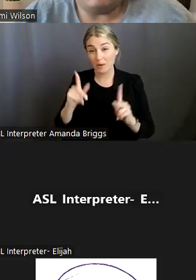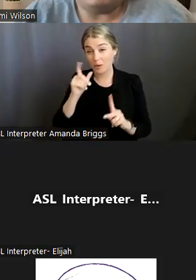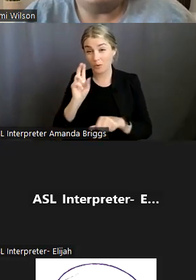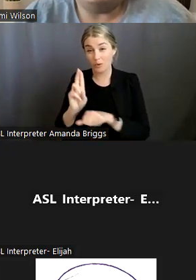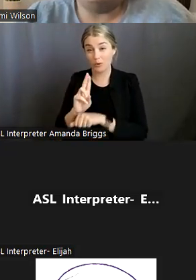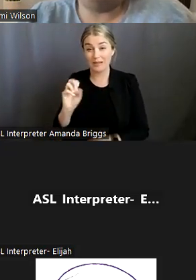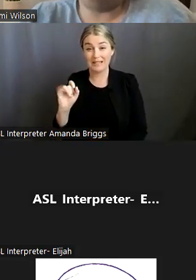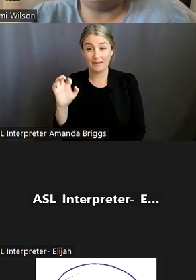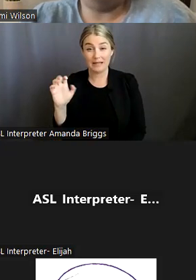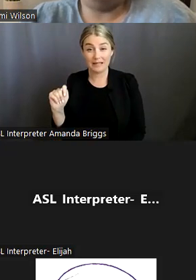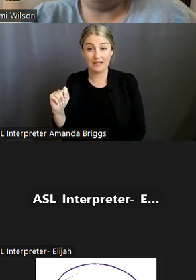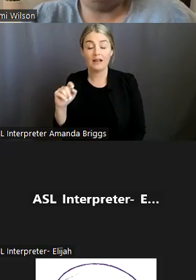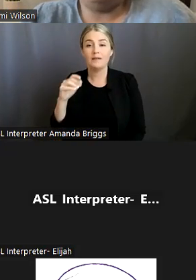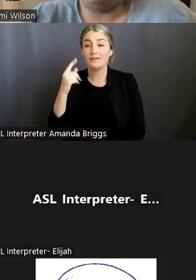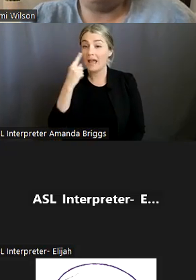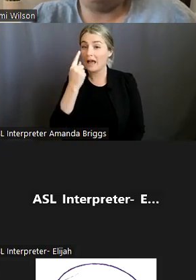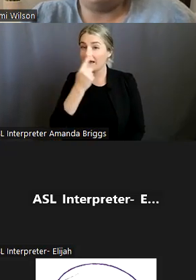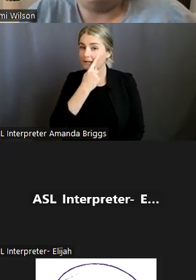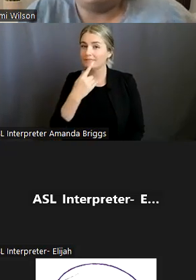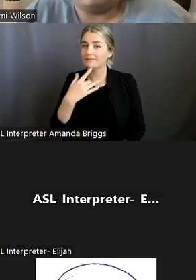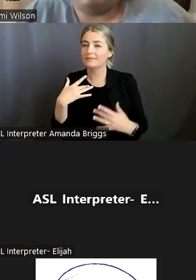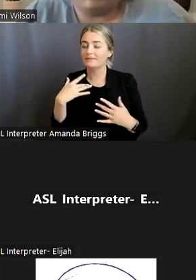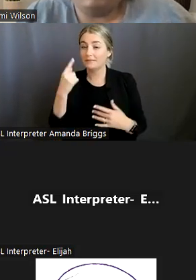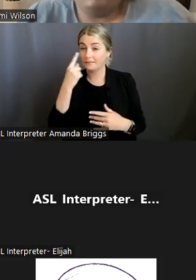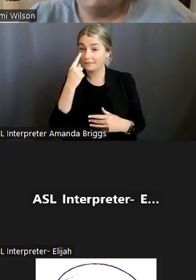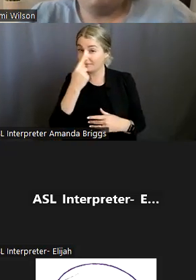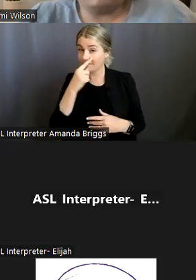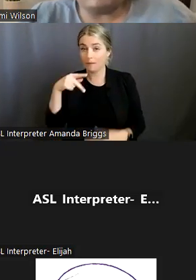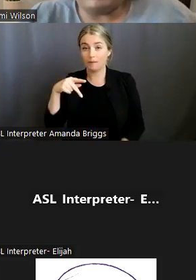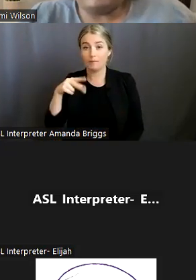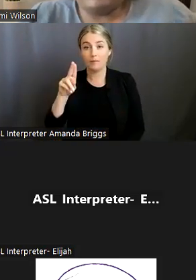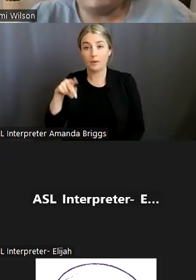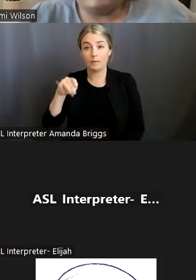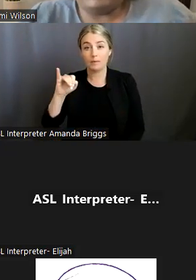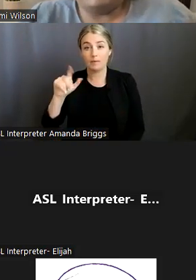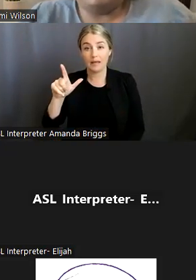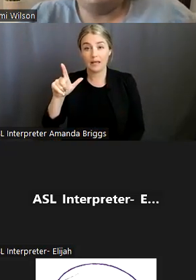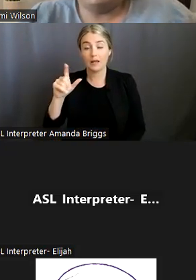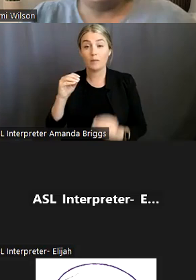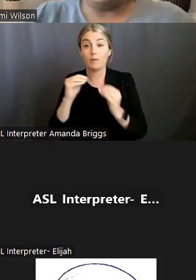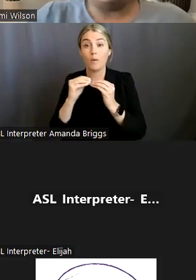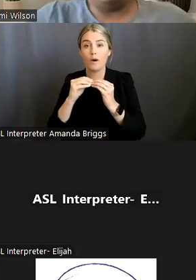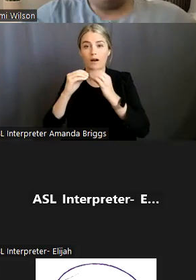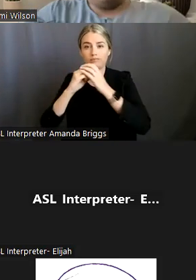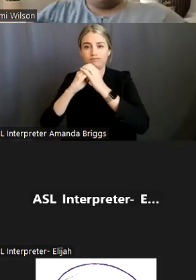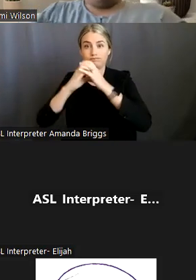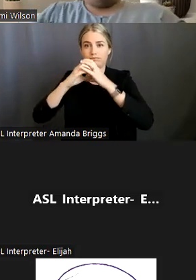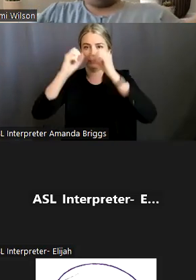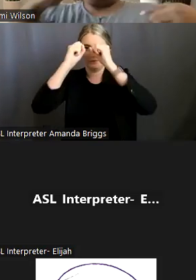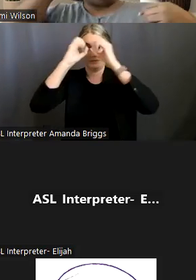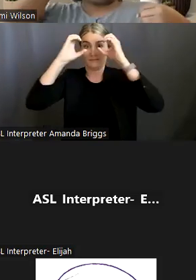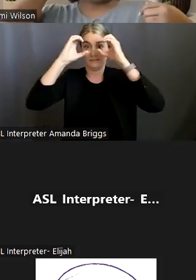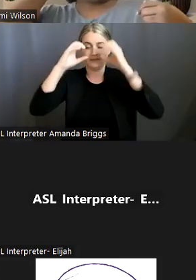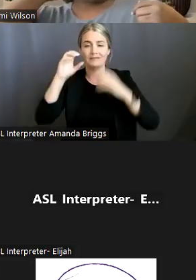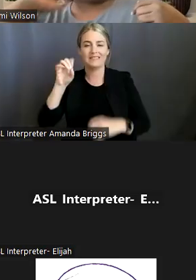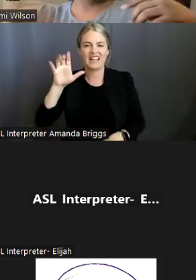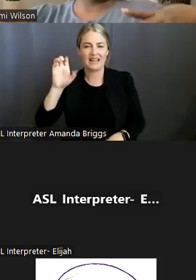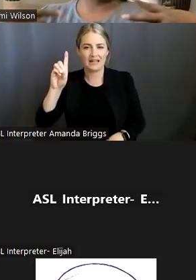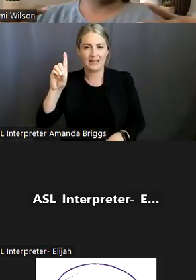eyes tend to be, the pupils tend to be more dilated. And as well as the way the person